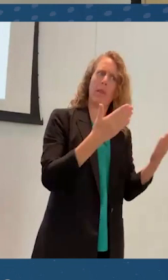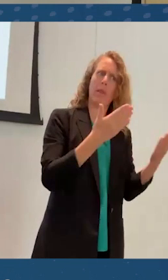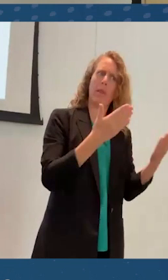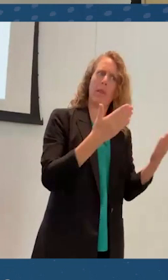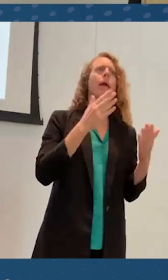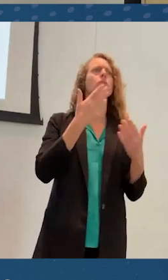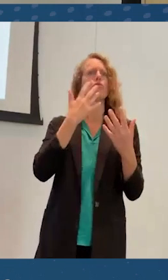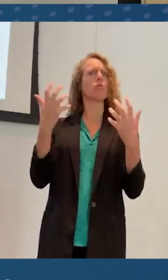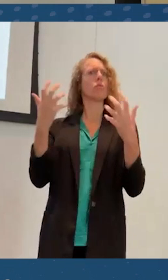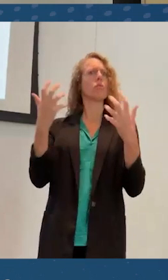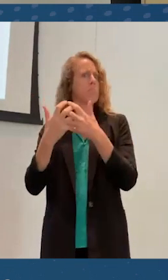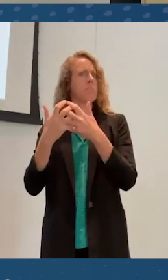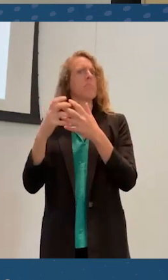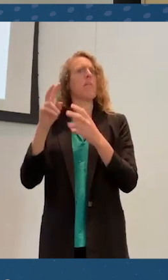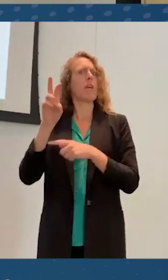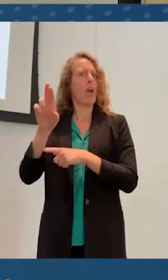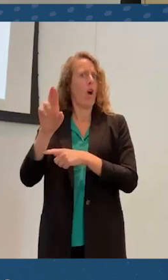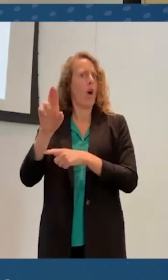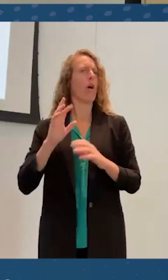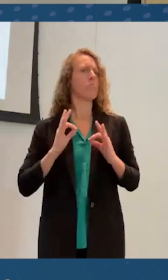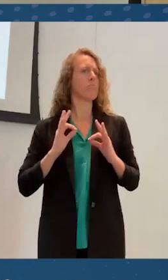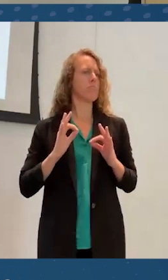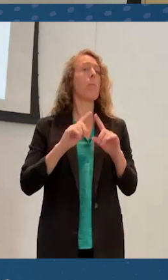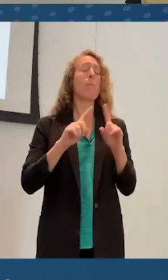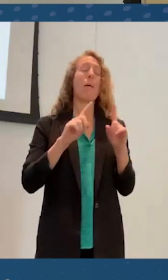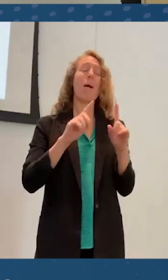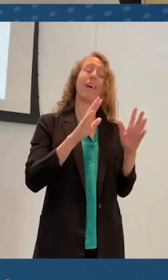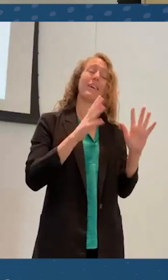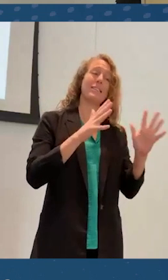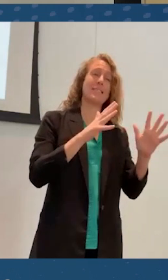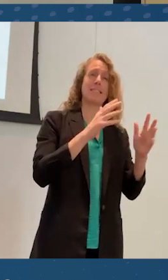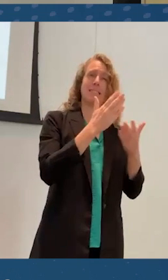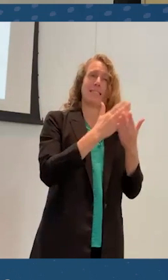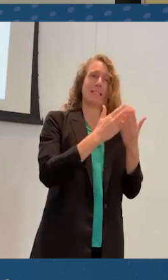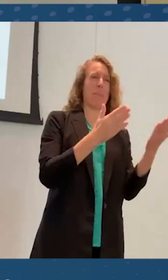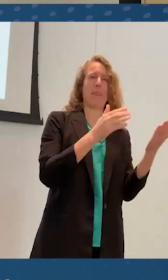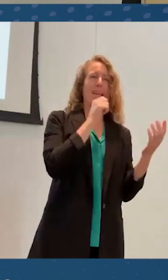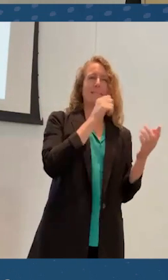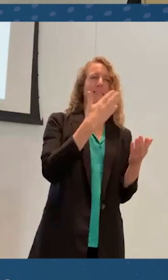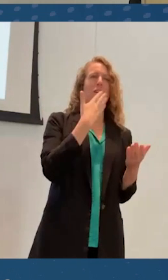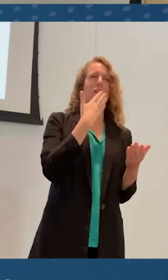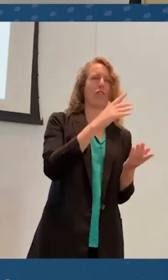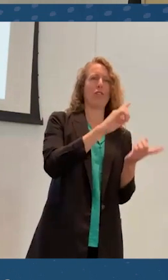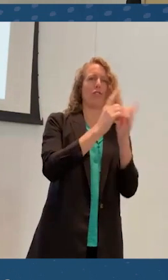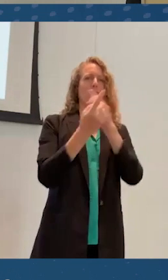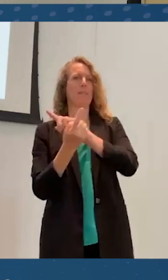But I also found that there were aspects of traditional subtitles that didn't translate well to VR.